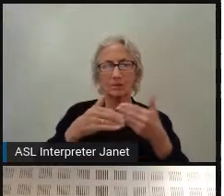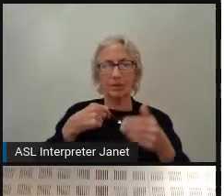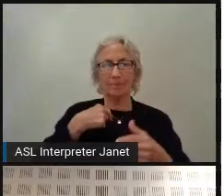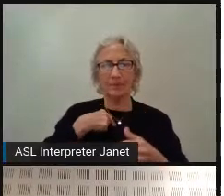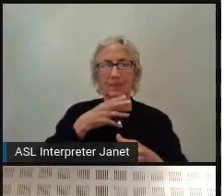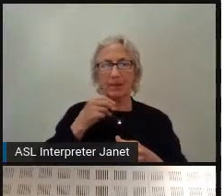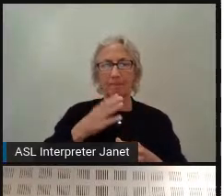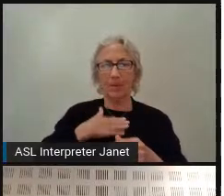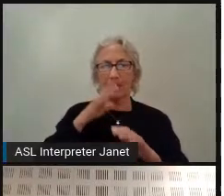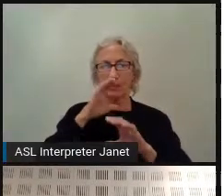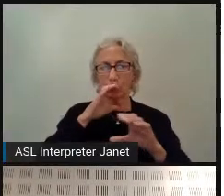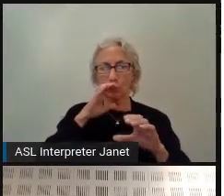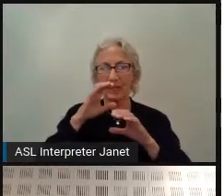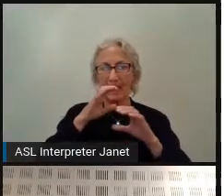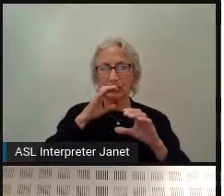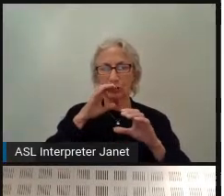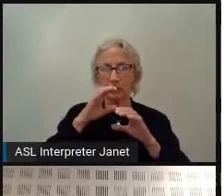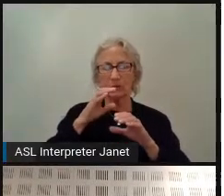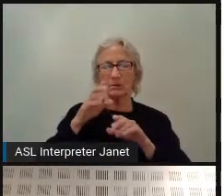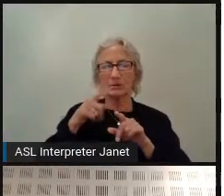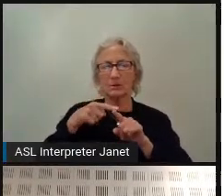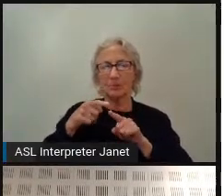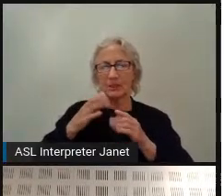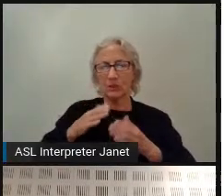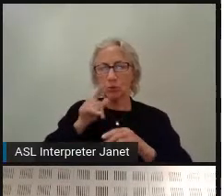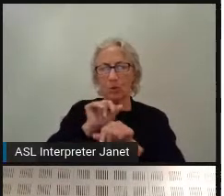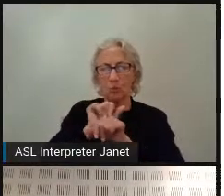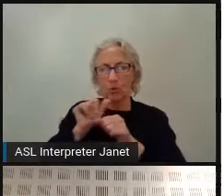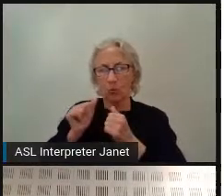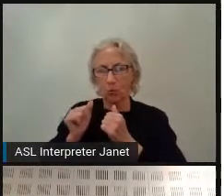experienced web people who know everything about the web process.